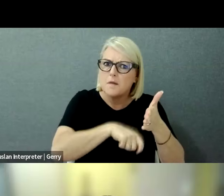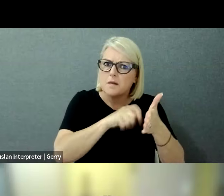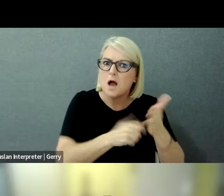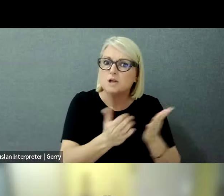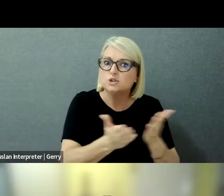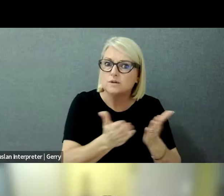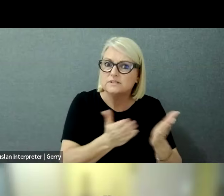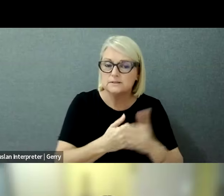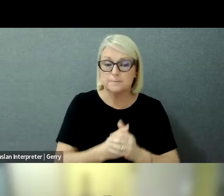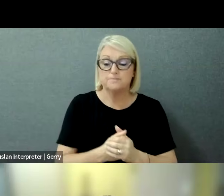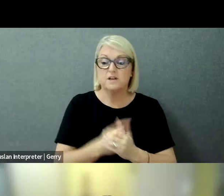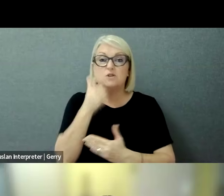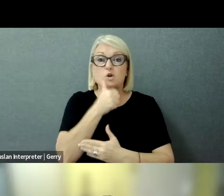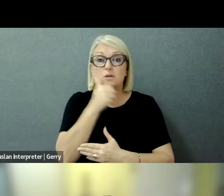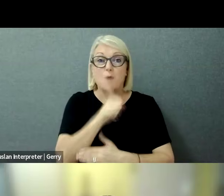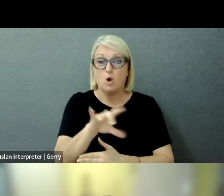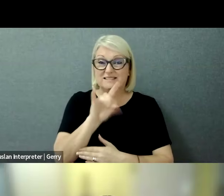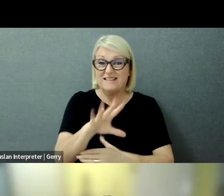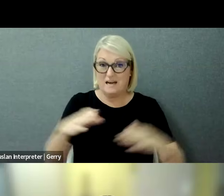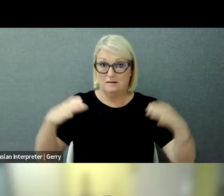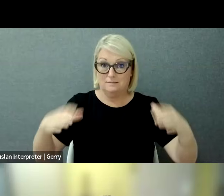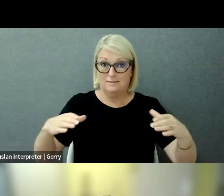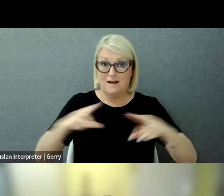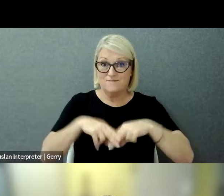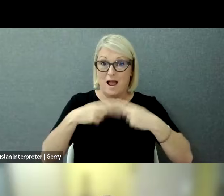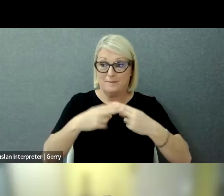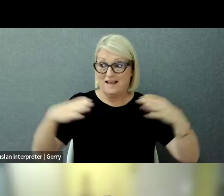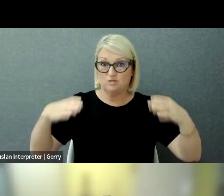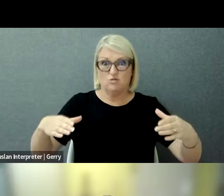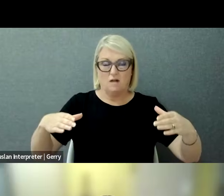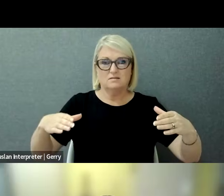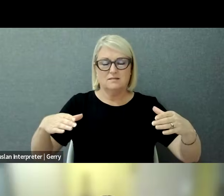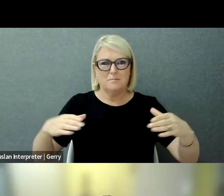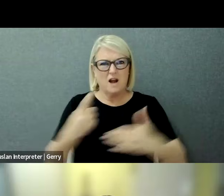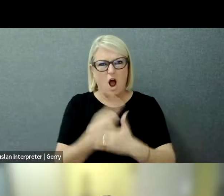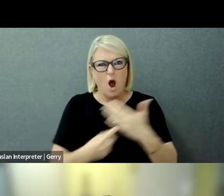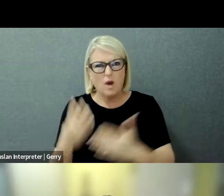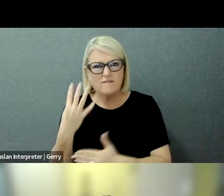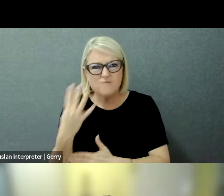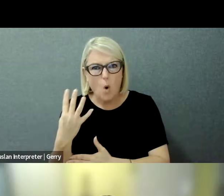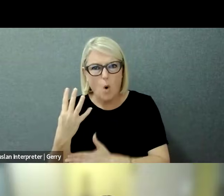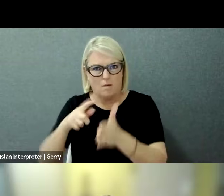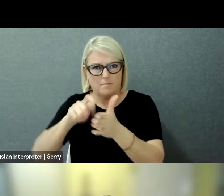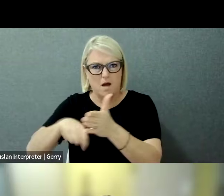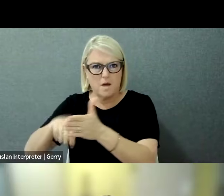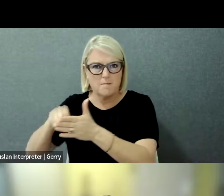which is quite a significant group. We also heard from families and our staff that families living